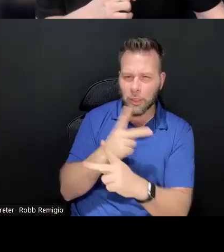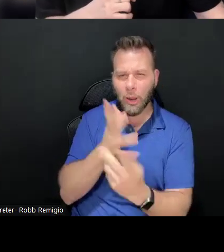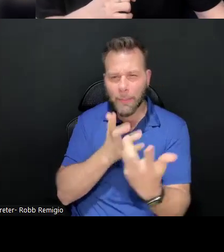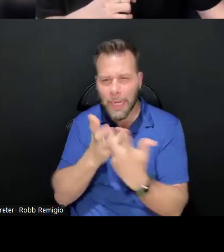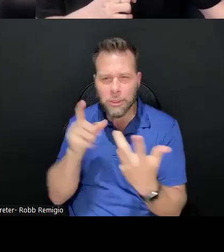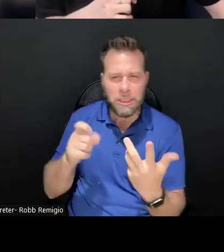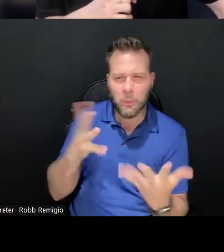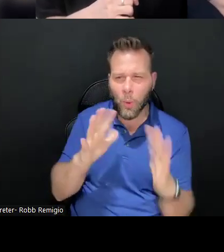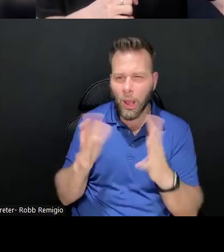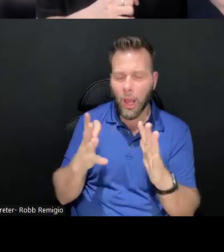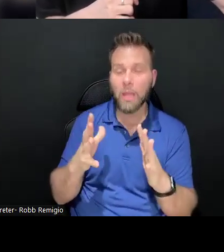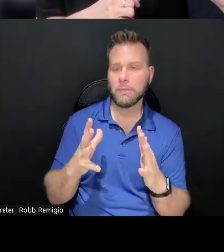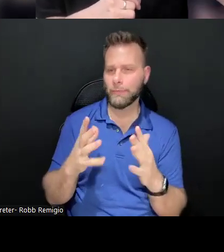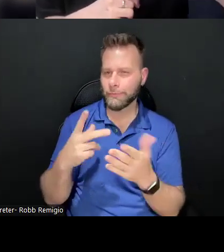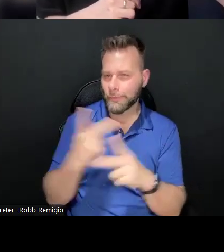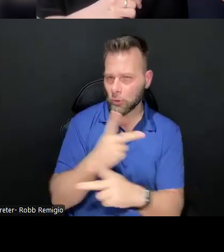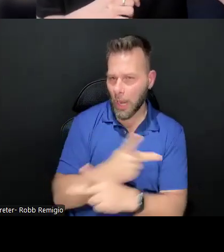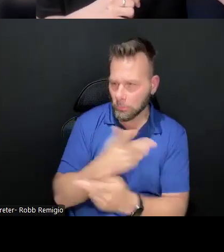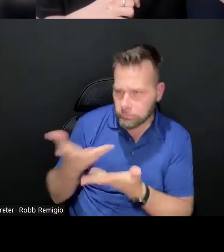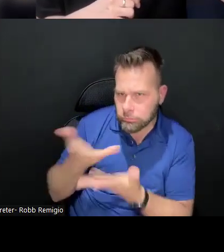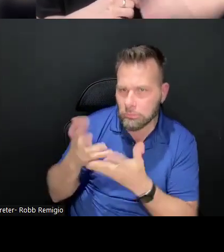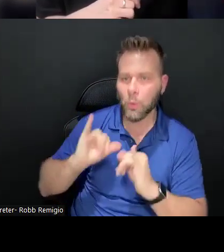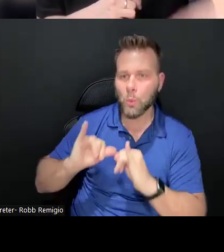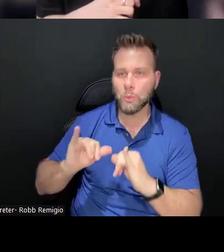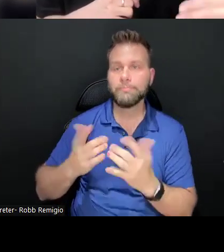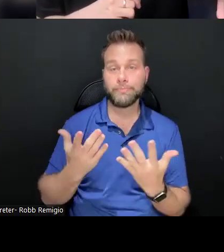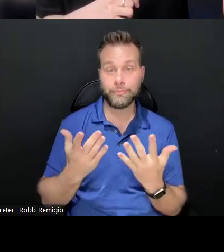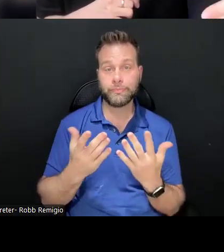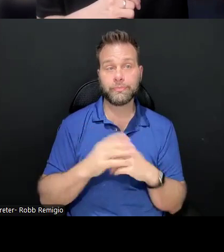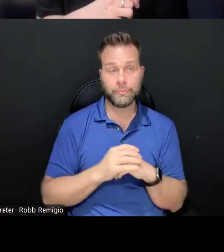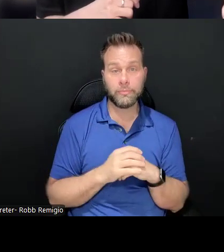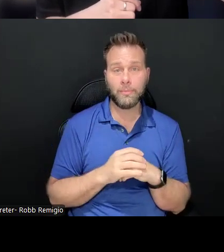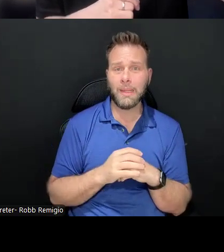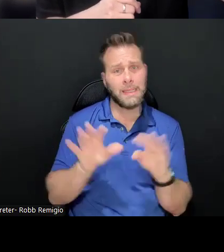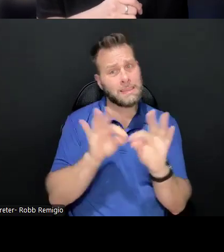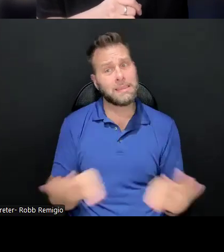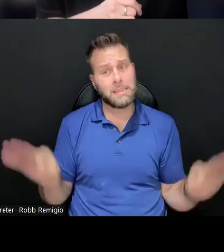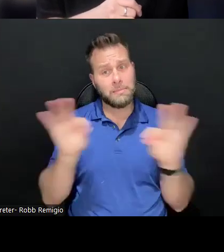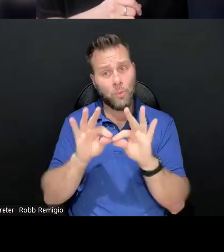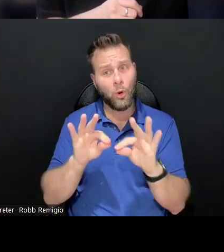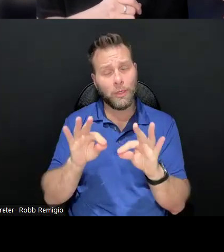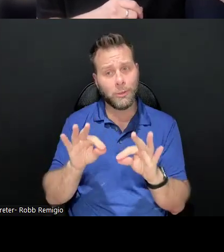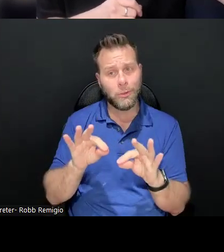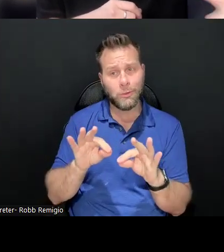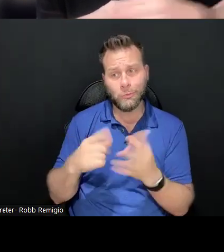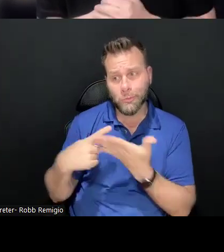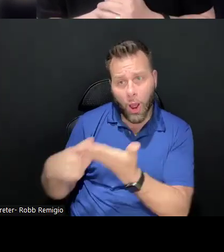accommodations process, what does the individual need. Which means, again, as Camille said, it is really important to engage with the individual to